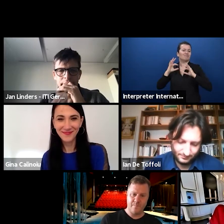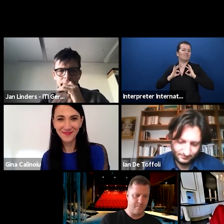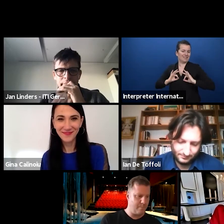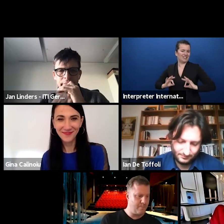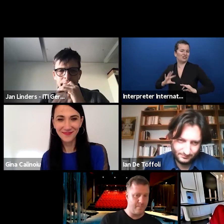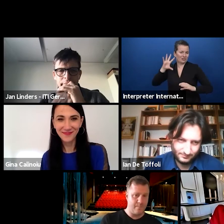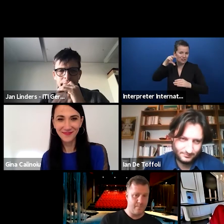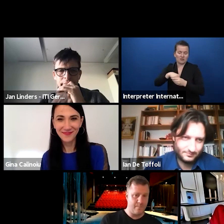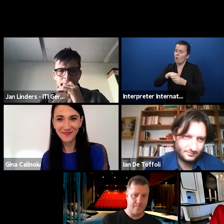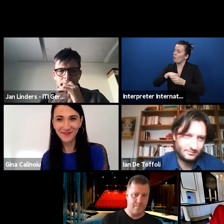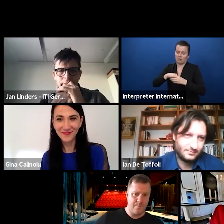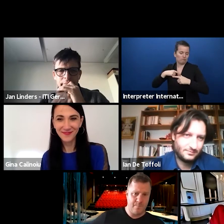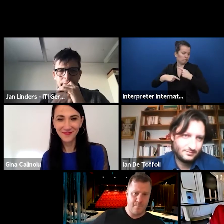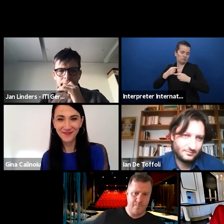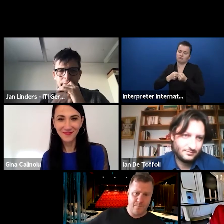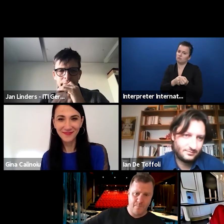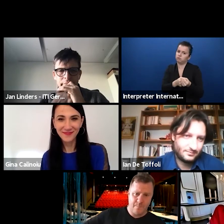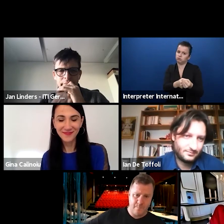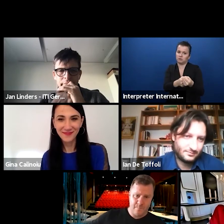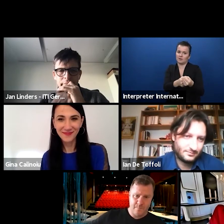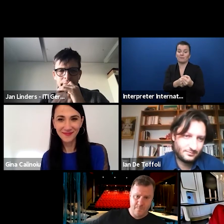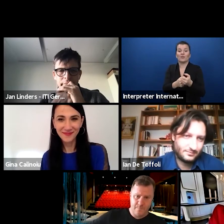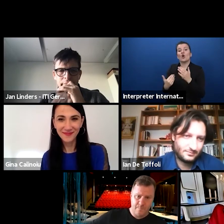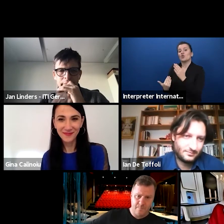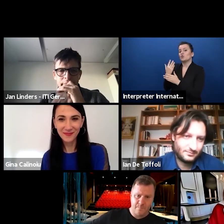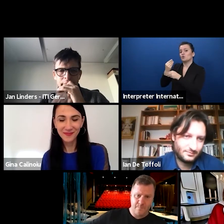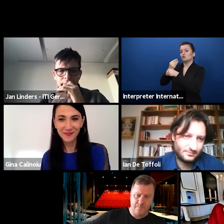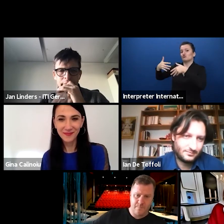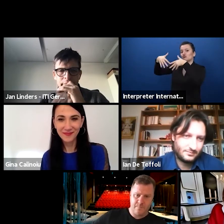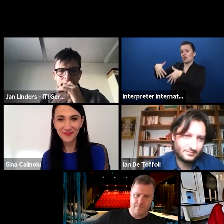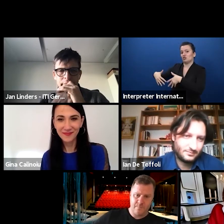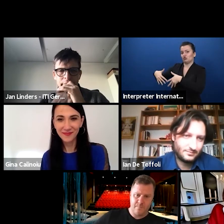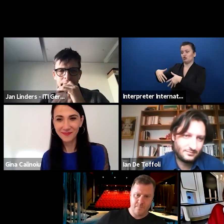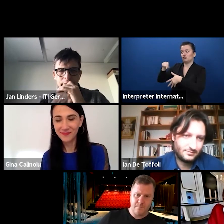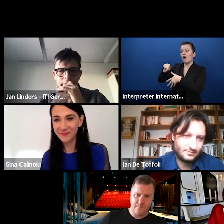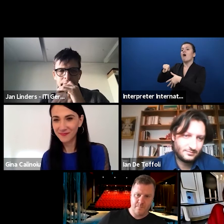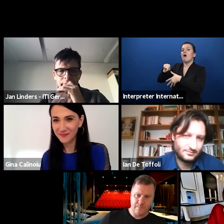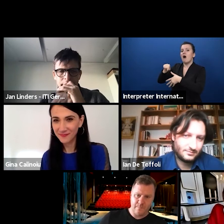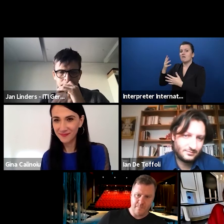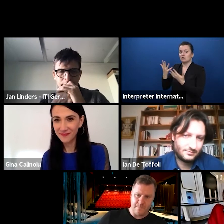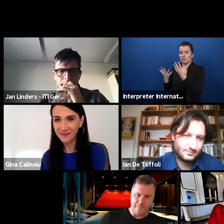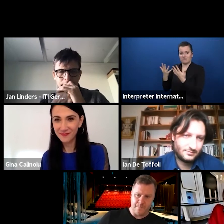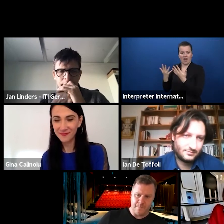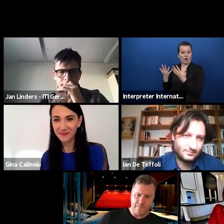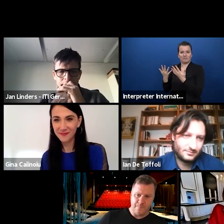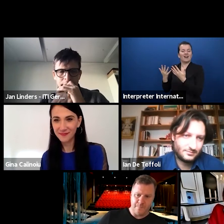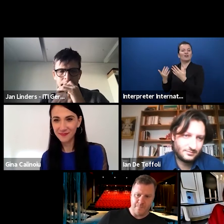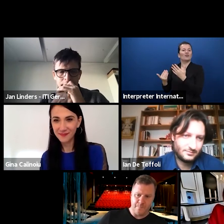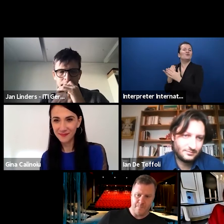have now founded a structure which can go beyond this day and it will go on for the next years,